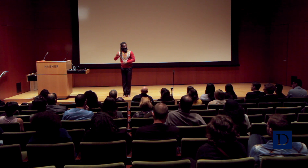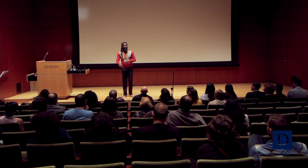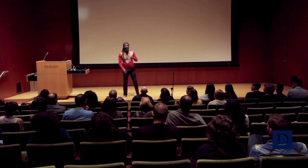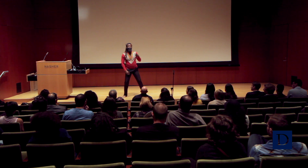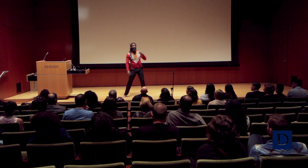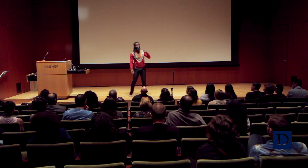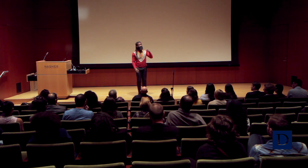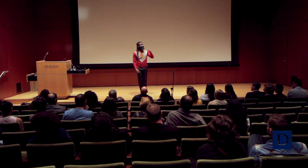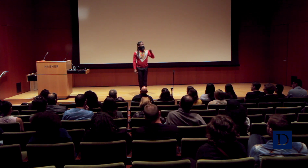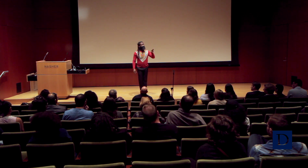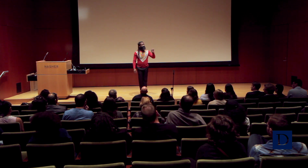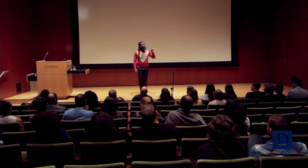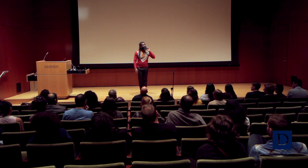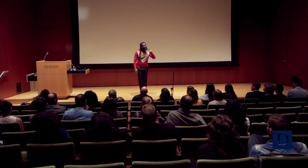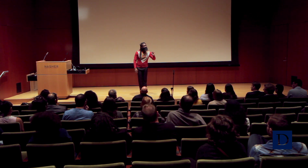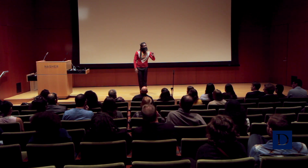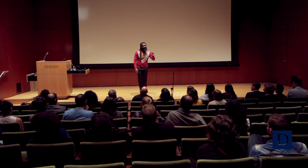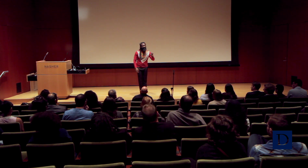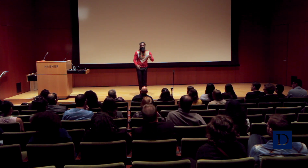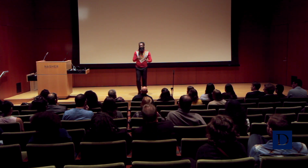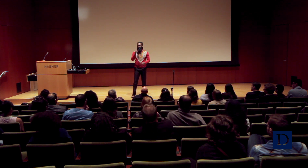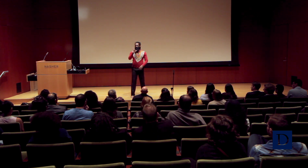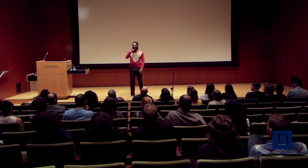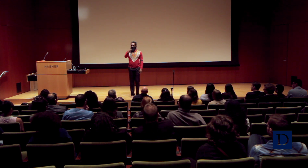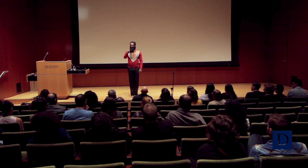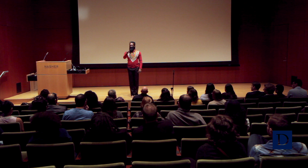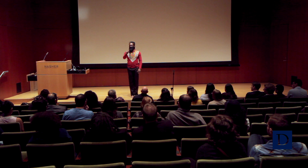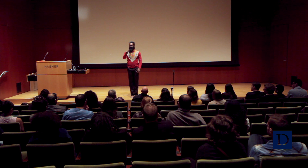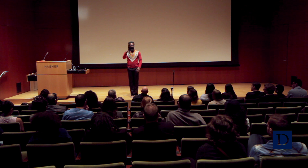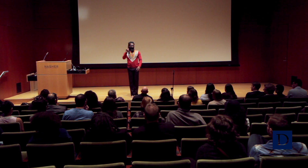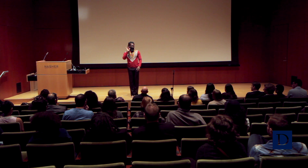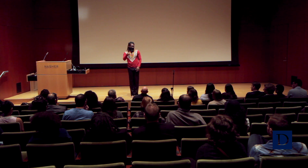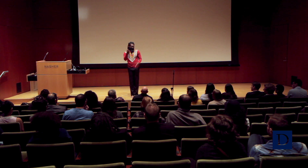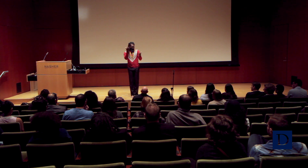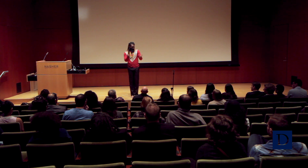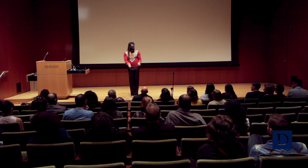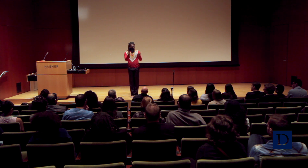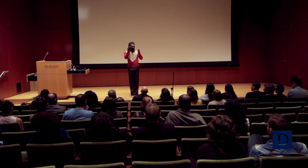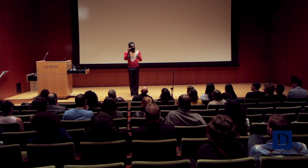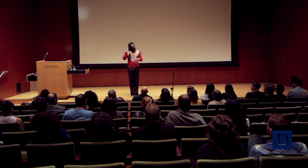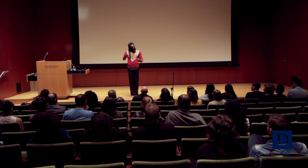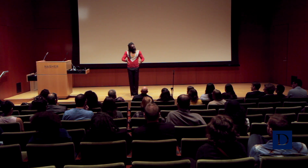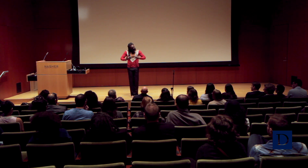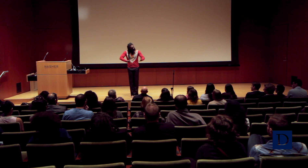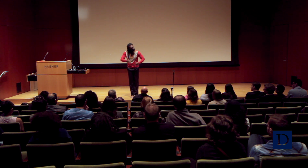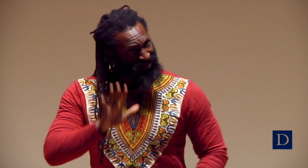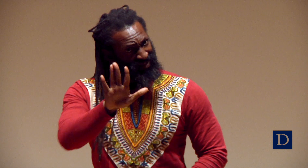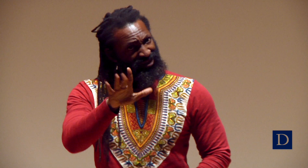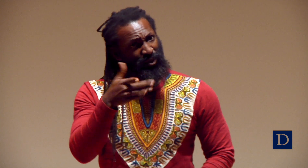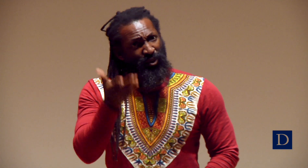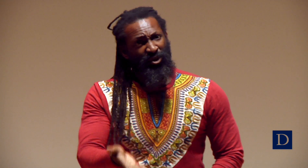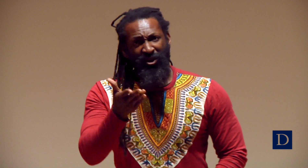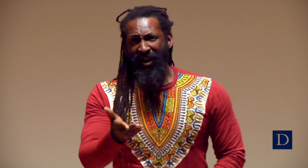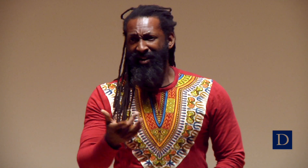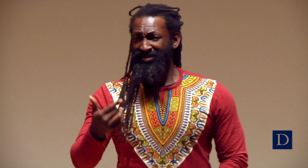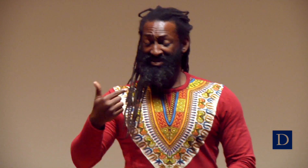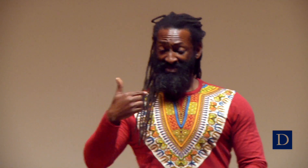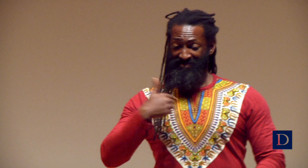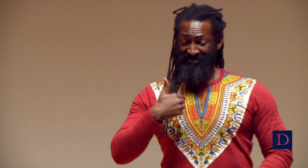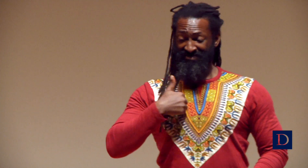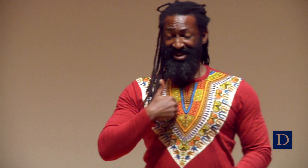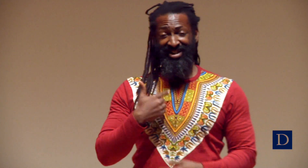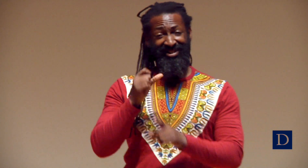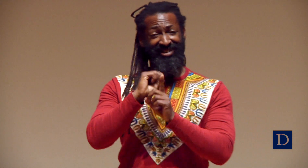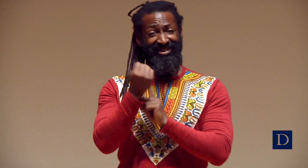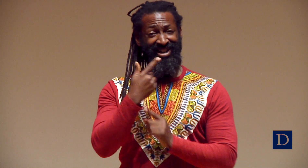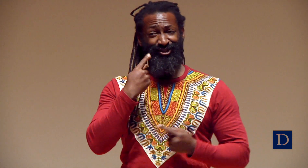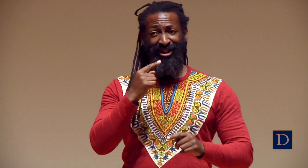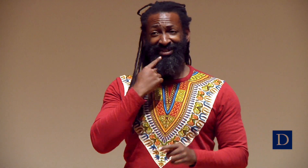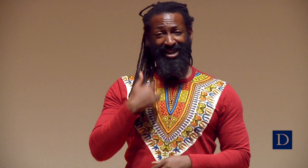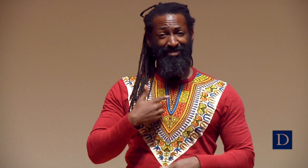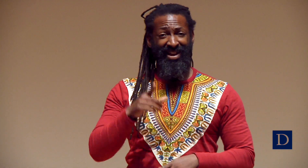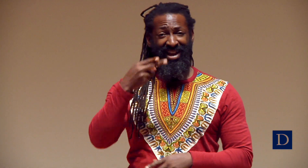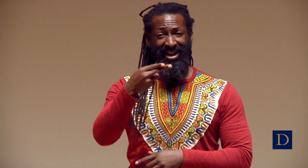He, she, it. If that’s who you are, you should be that.